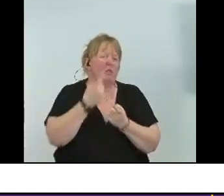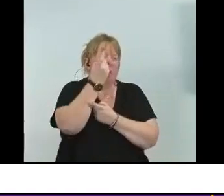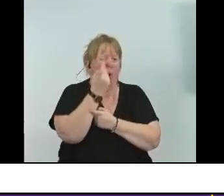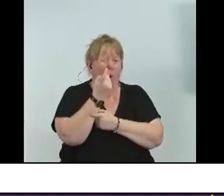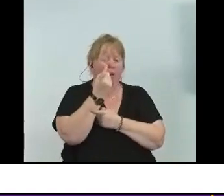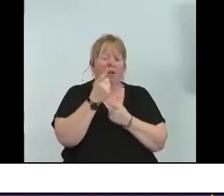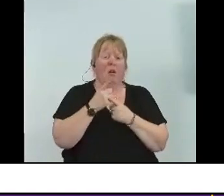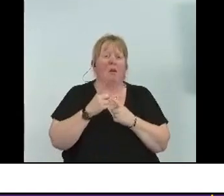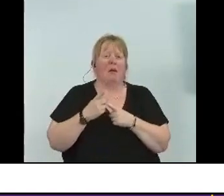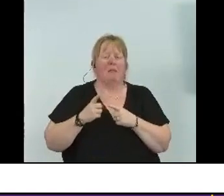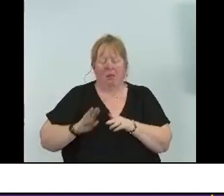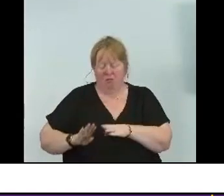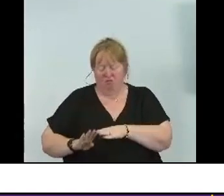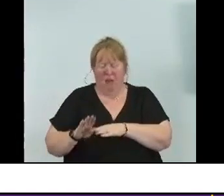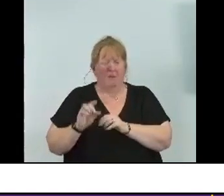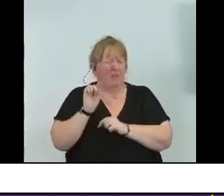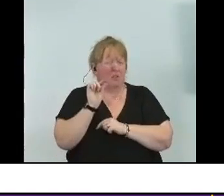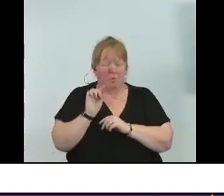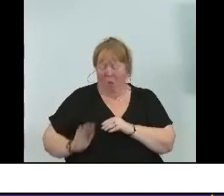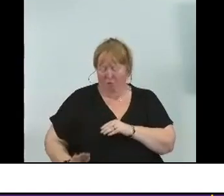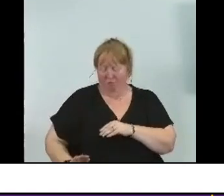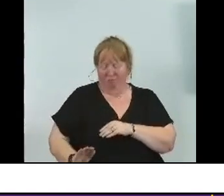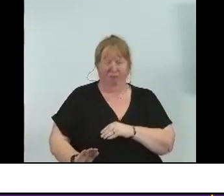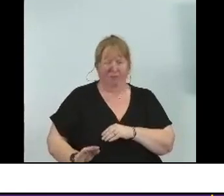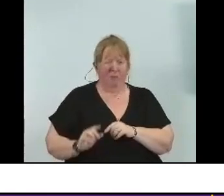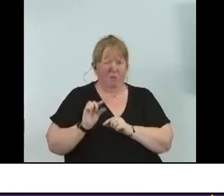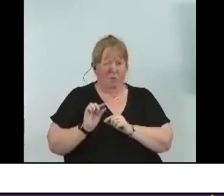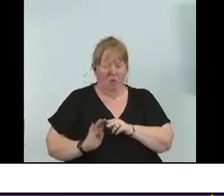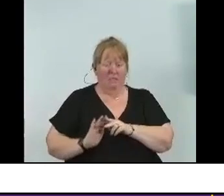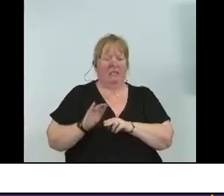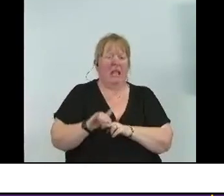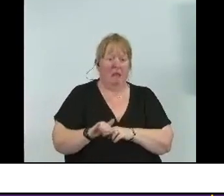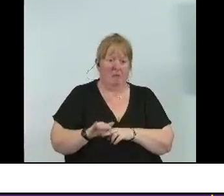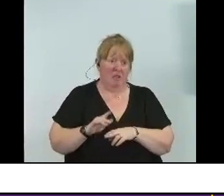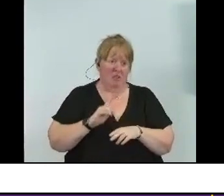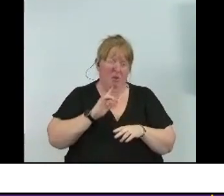So it was very minor because we were already starting from a good place.